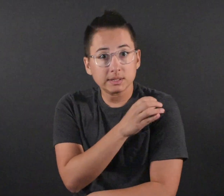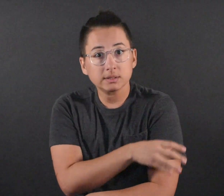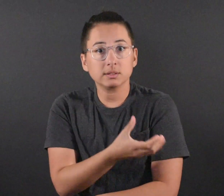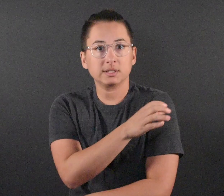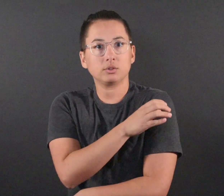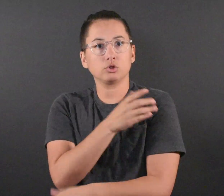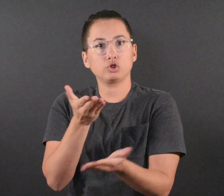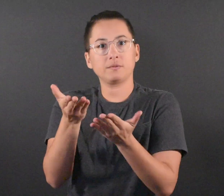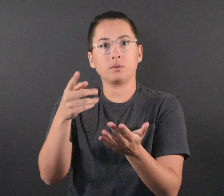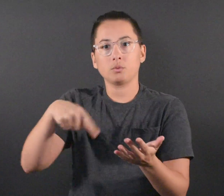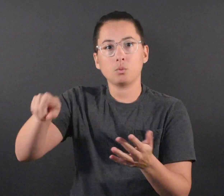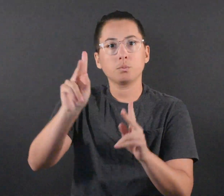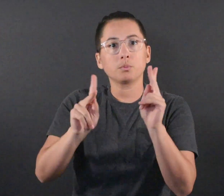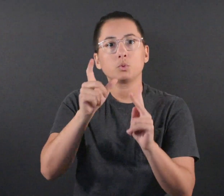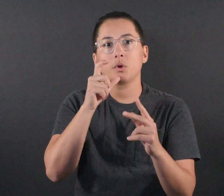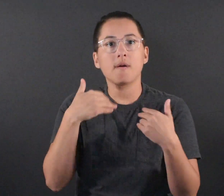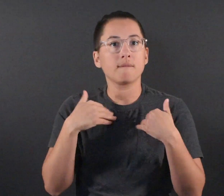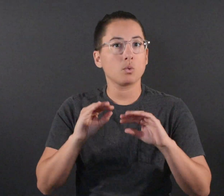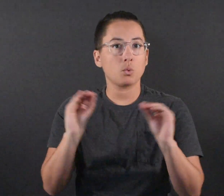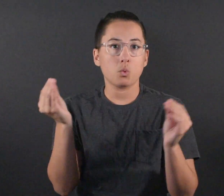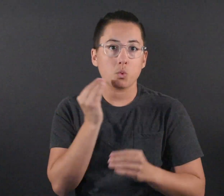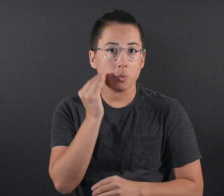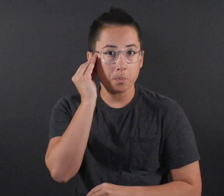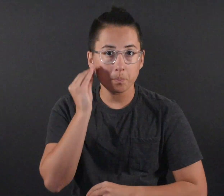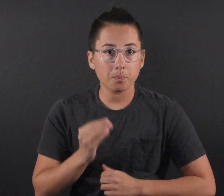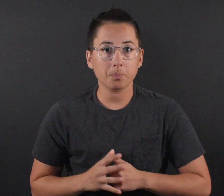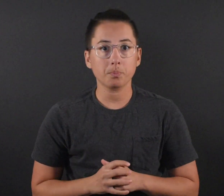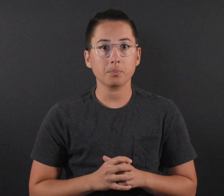tribal clinics, and clinics serving those experiencing homelessness.